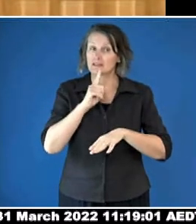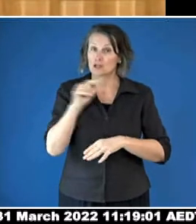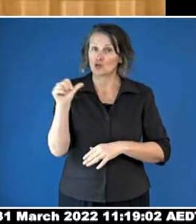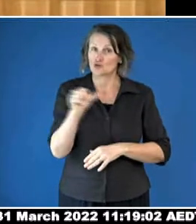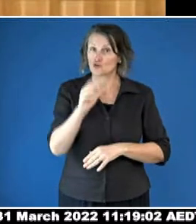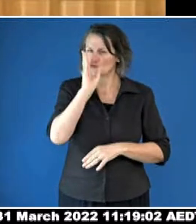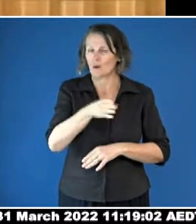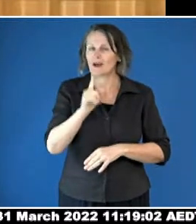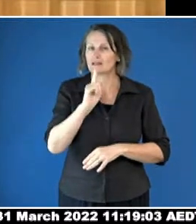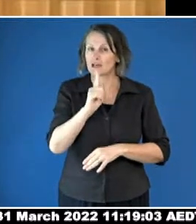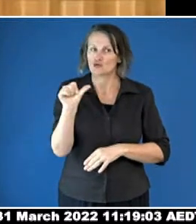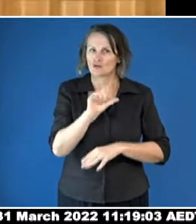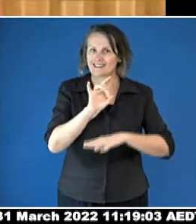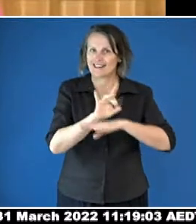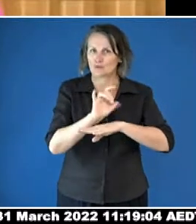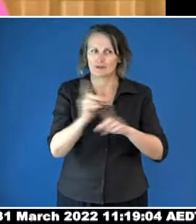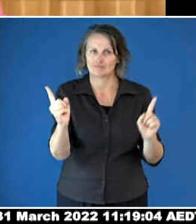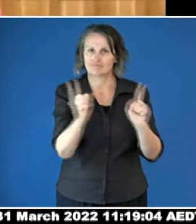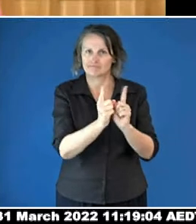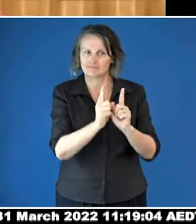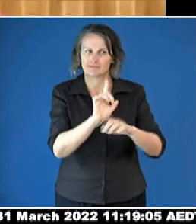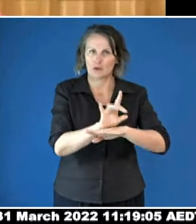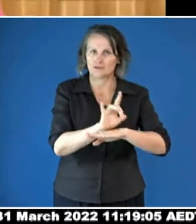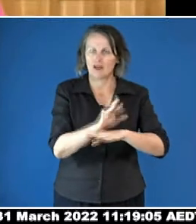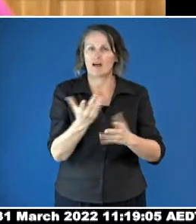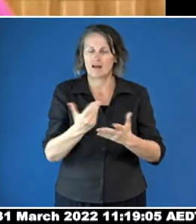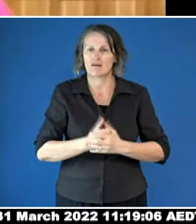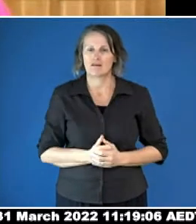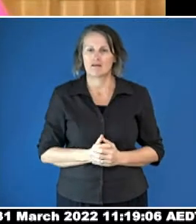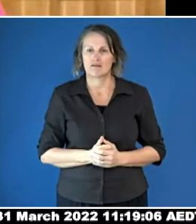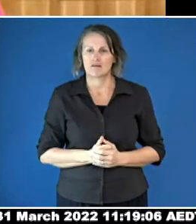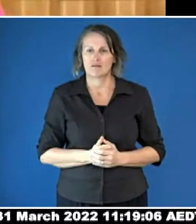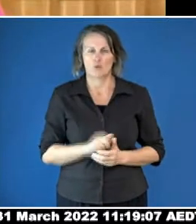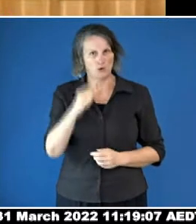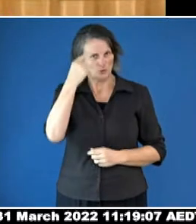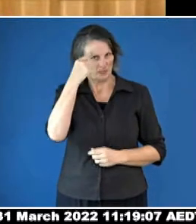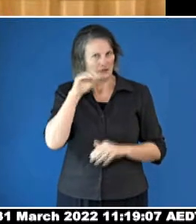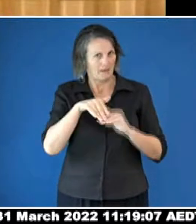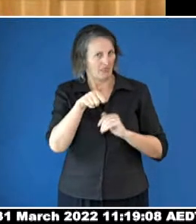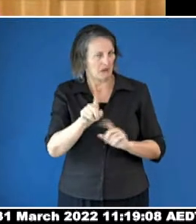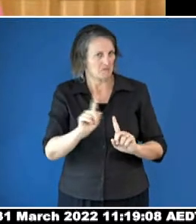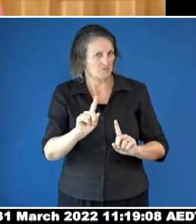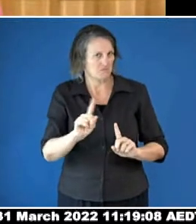some counselling right at the - the outset. And what did you observe about that?